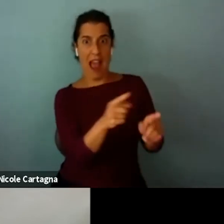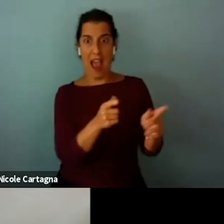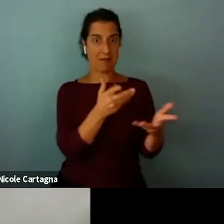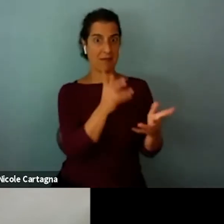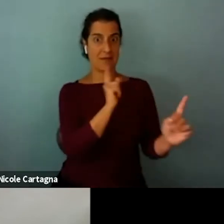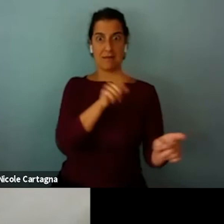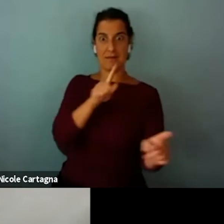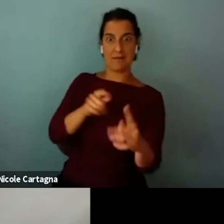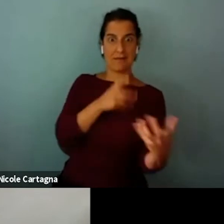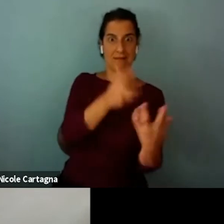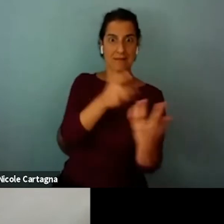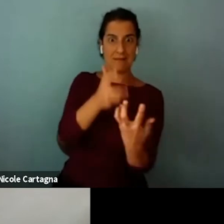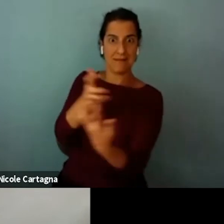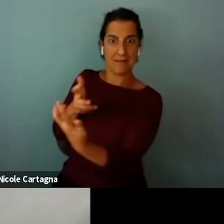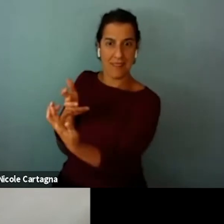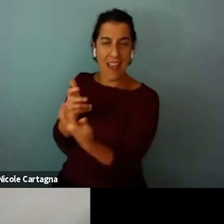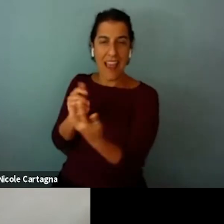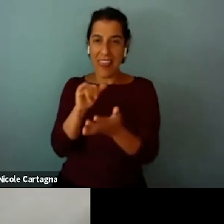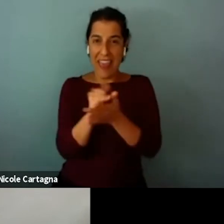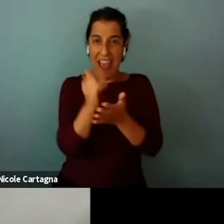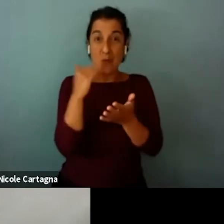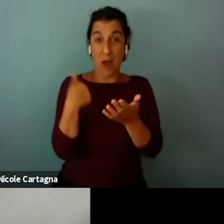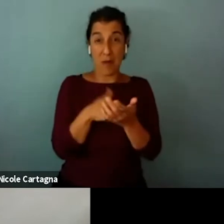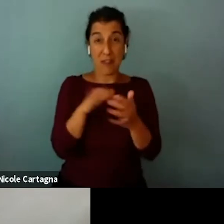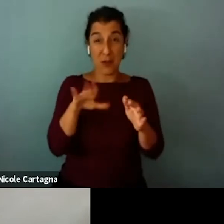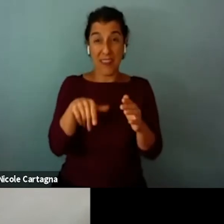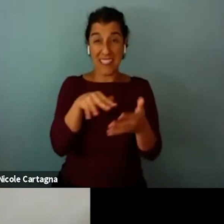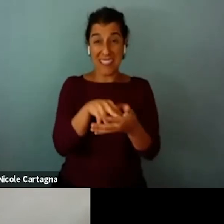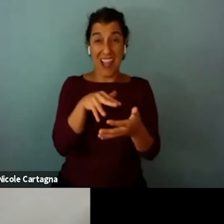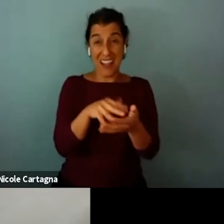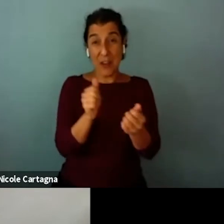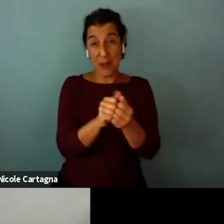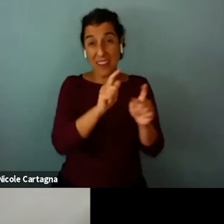and and this is why we've been doing the study with the various elements because if you're